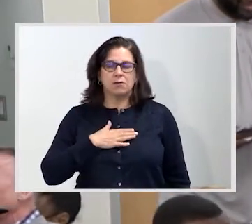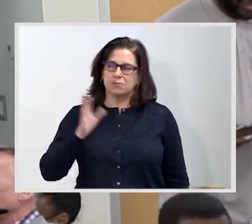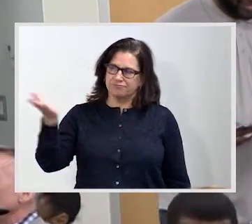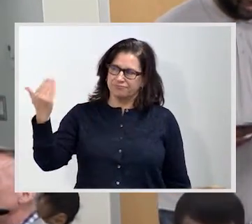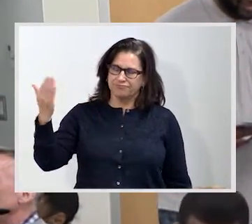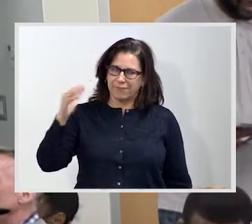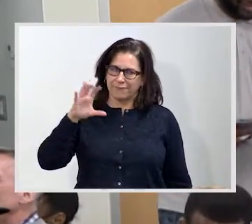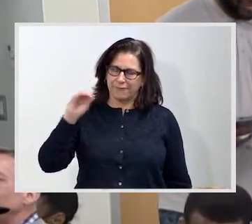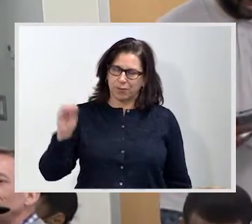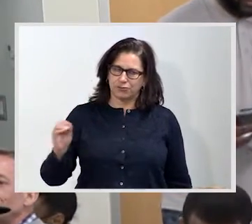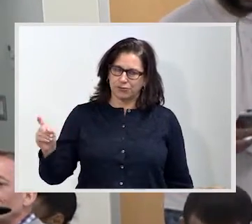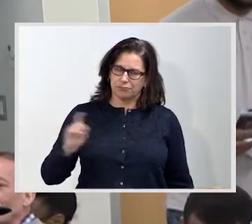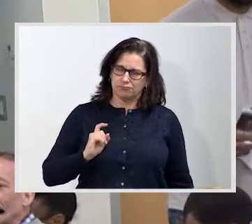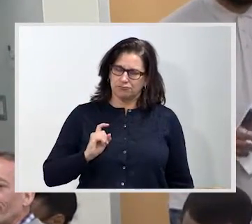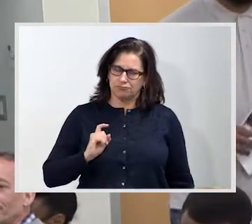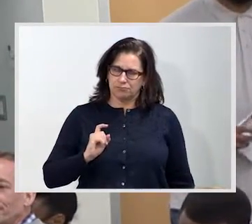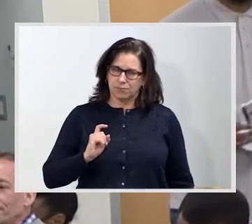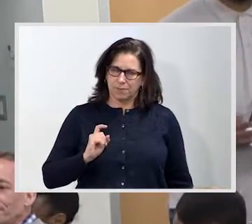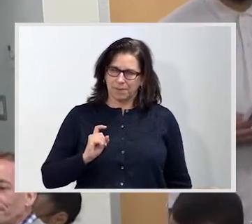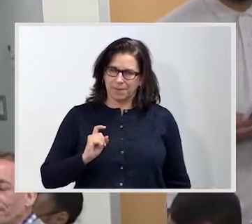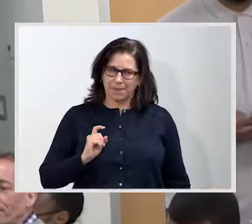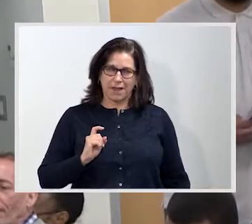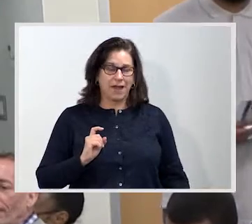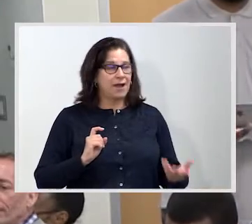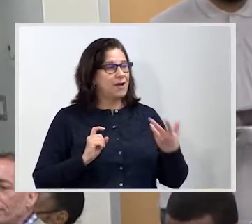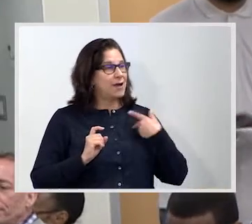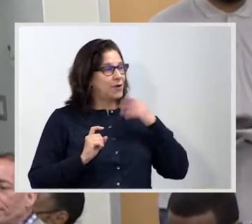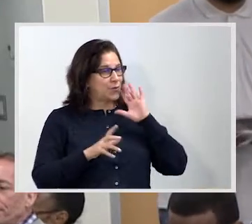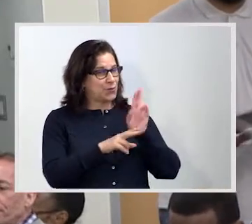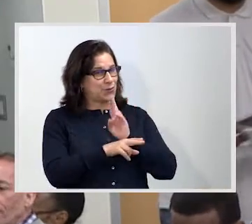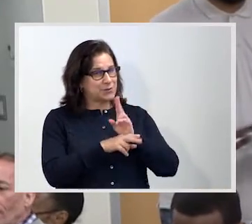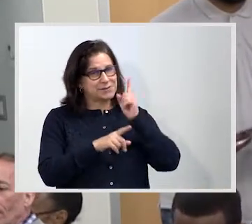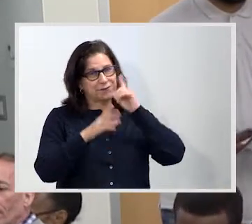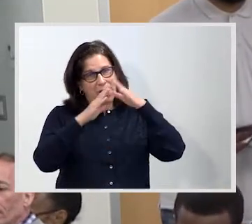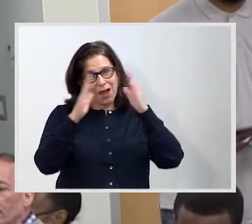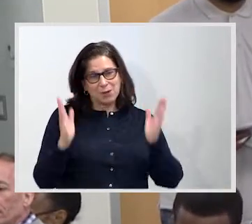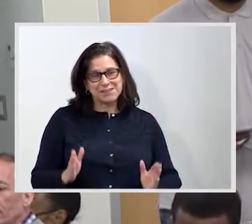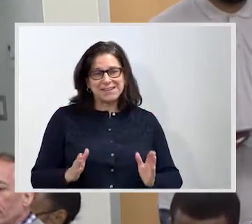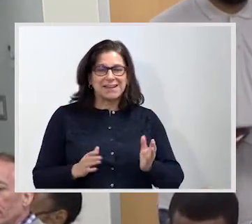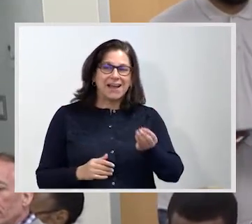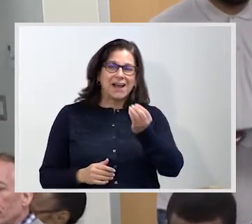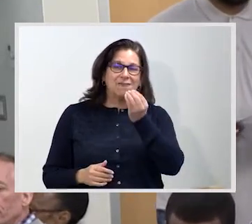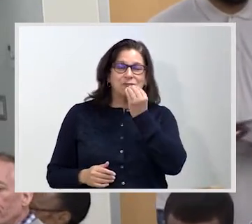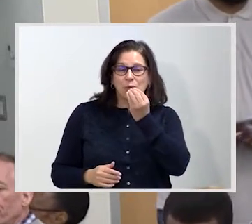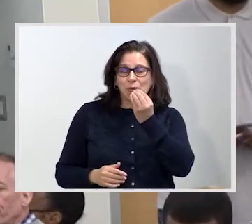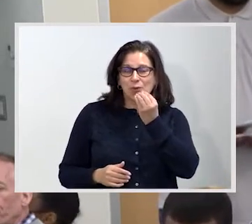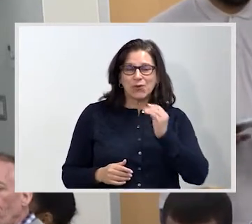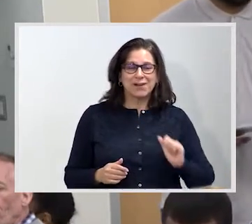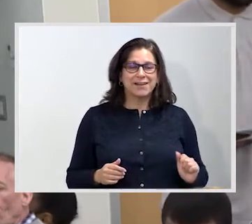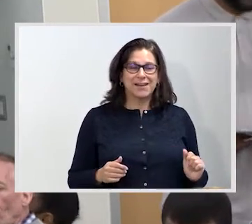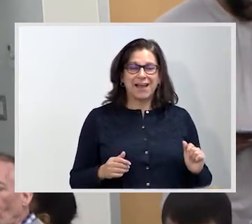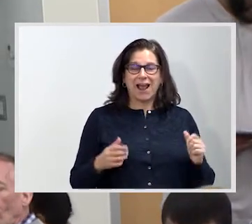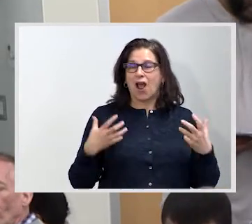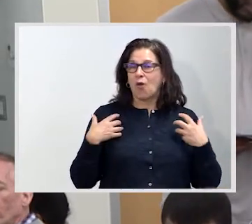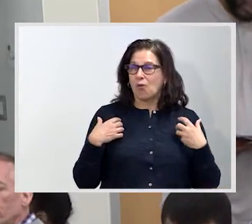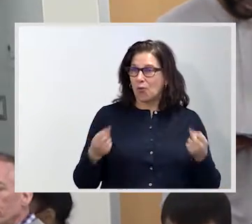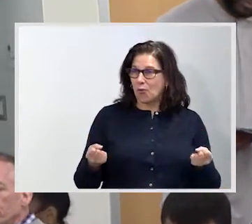FOOD. YOU GET ALL THE THINGS YOU NEED, INCLUDING THE WELLNESS PROGRAMS THAT HAPPEN IN SO MANY OF OUR WORKPLACES.